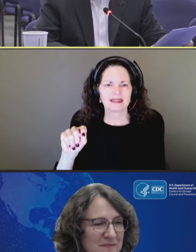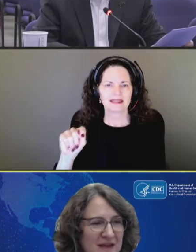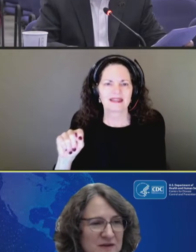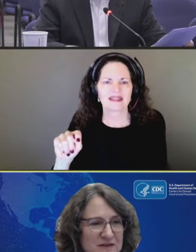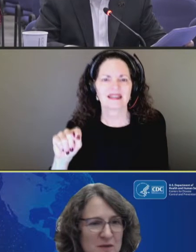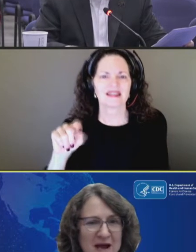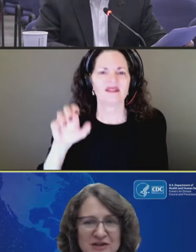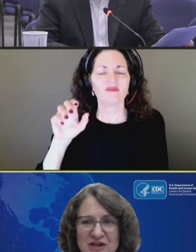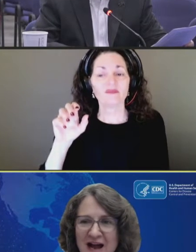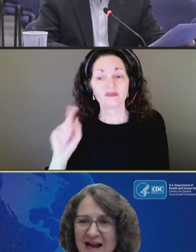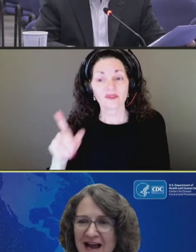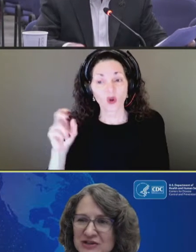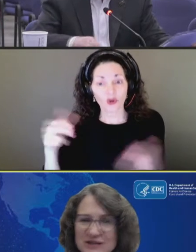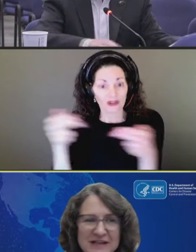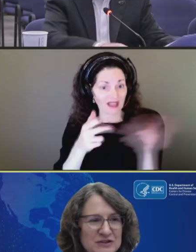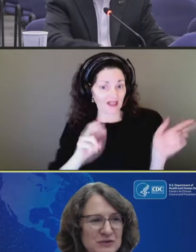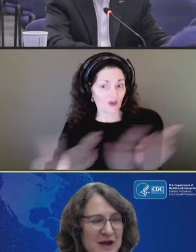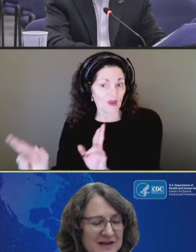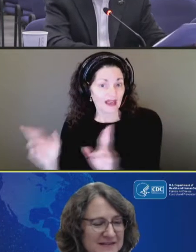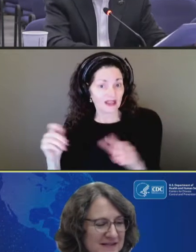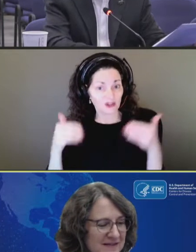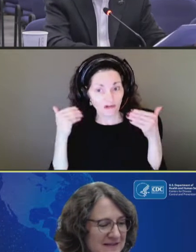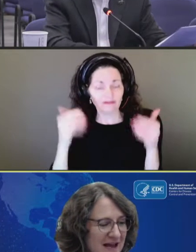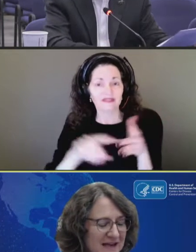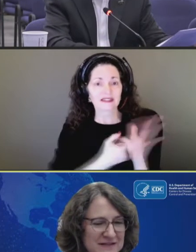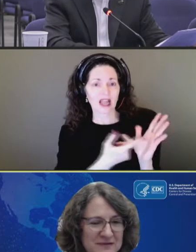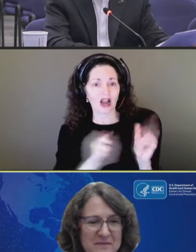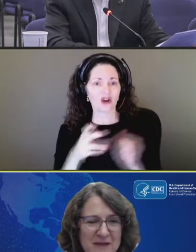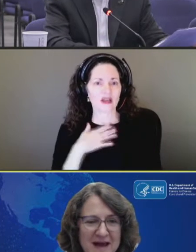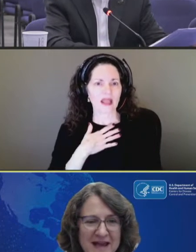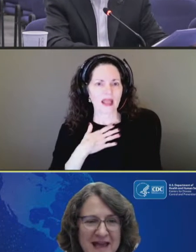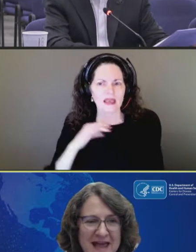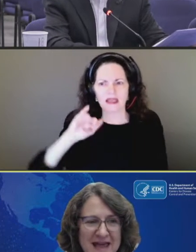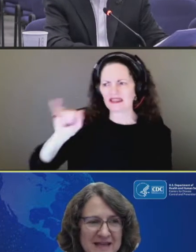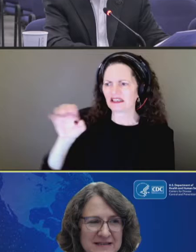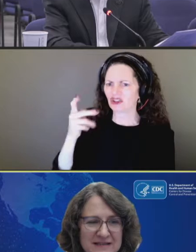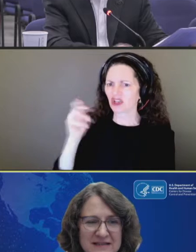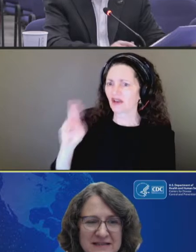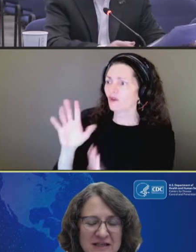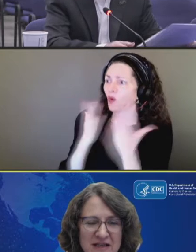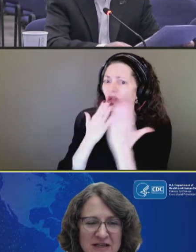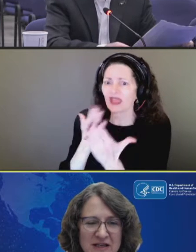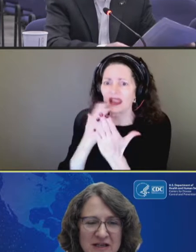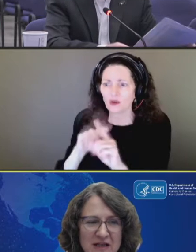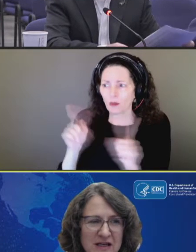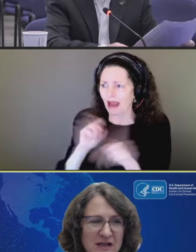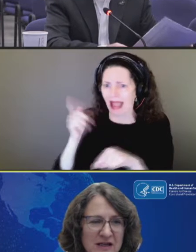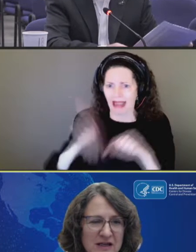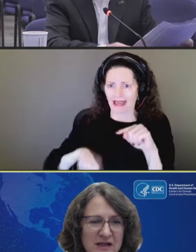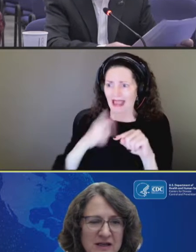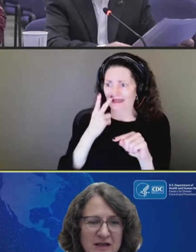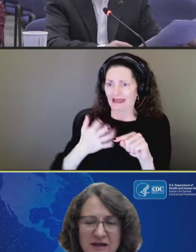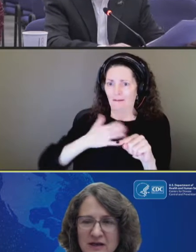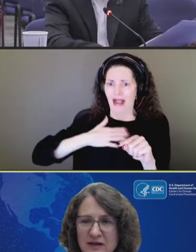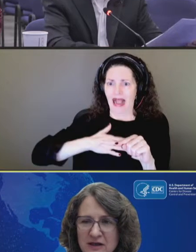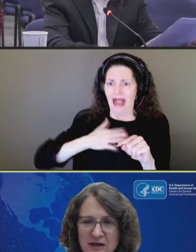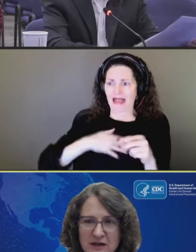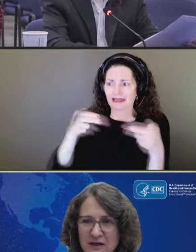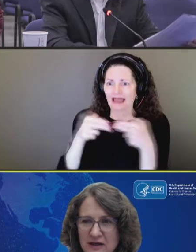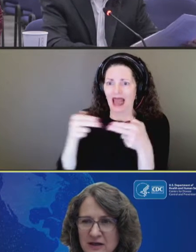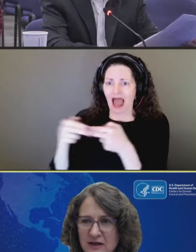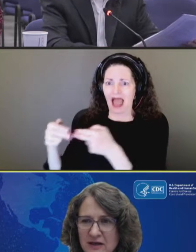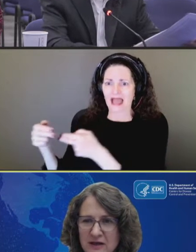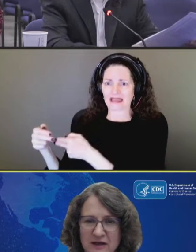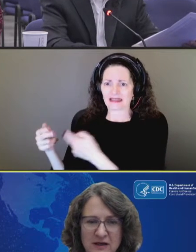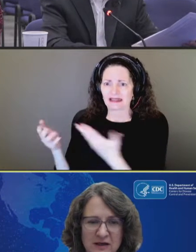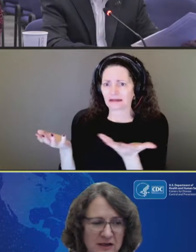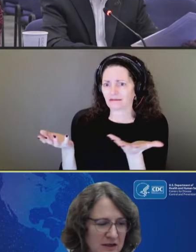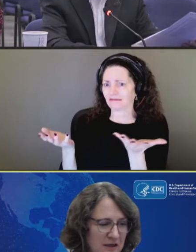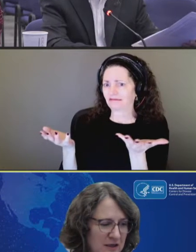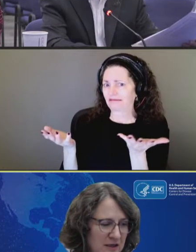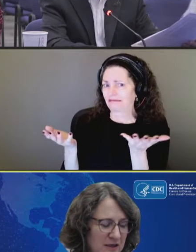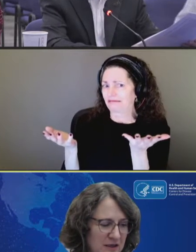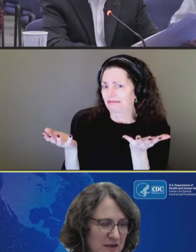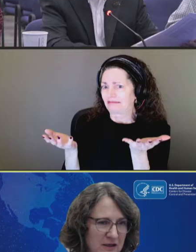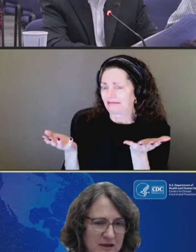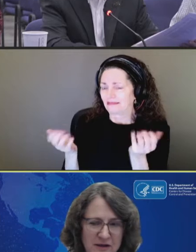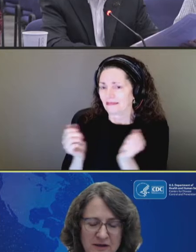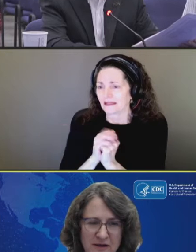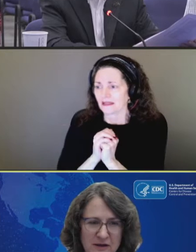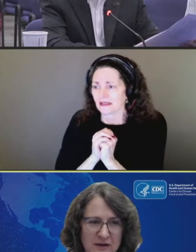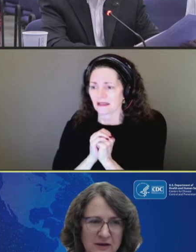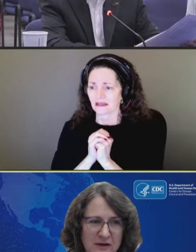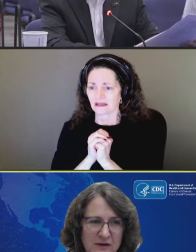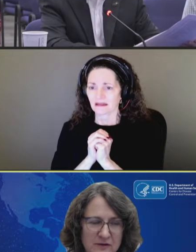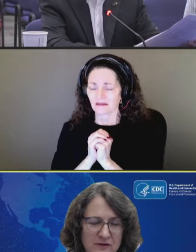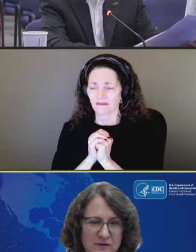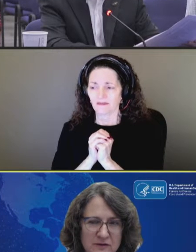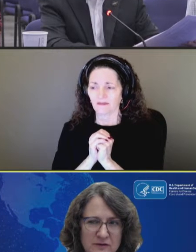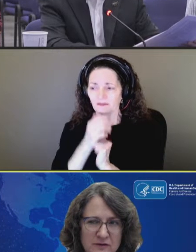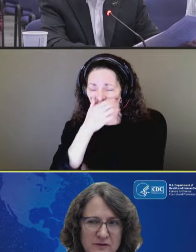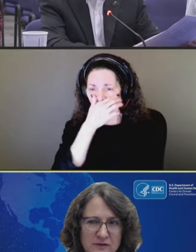Jennifer Mcquiston: Thank you so much. I actually do not see the slides from my end.